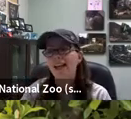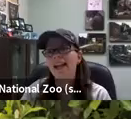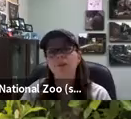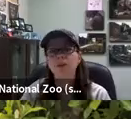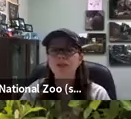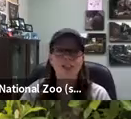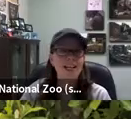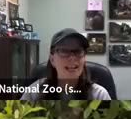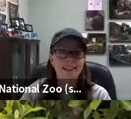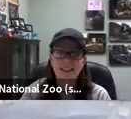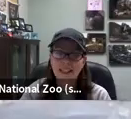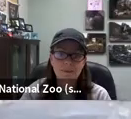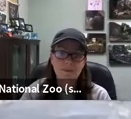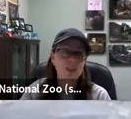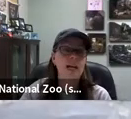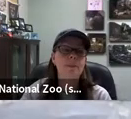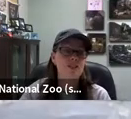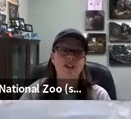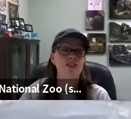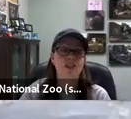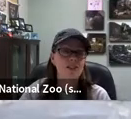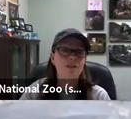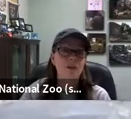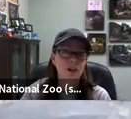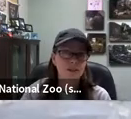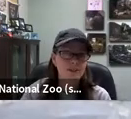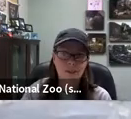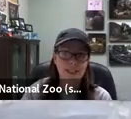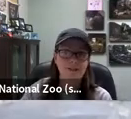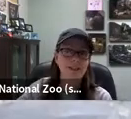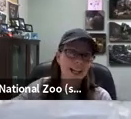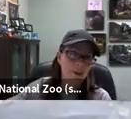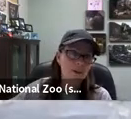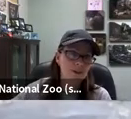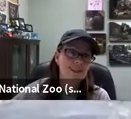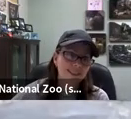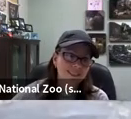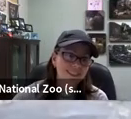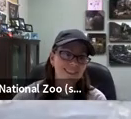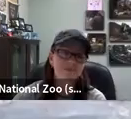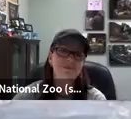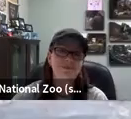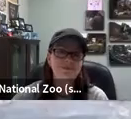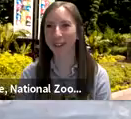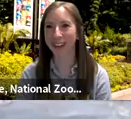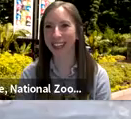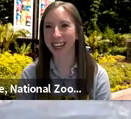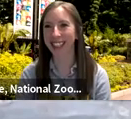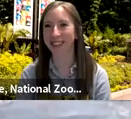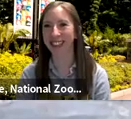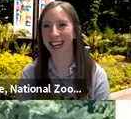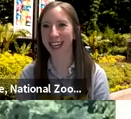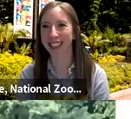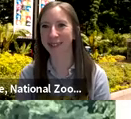and we'll create climbing structures for some of the different animals! I see